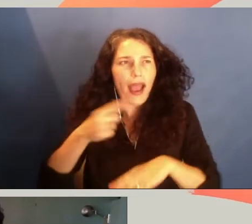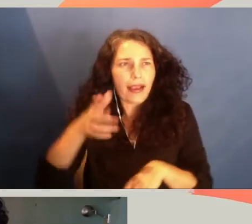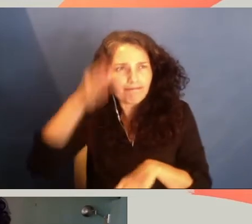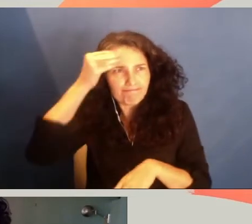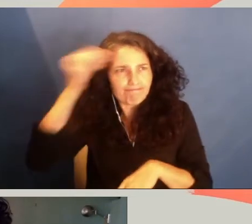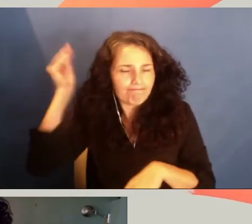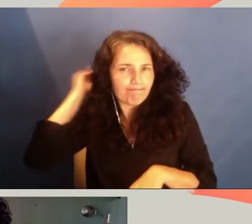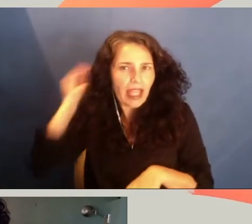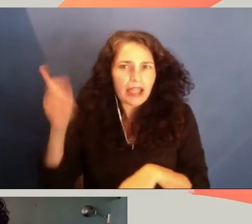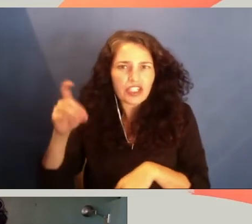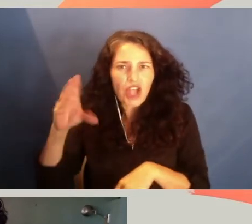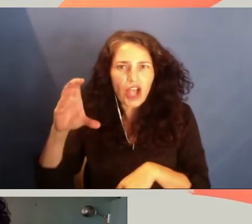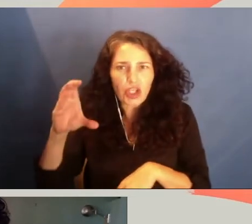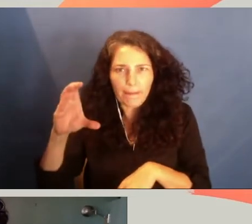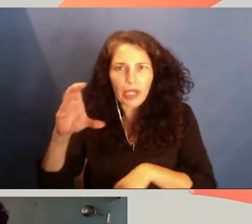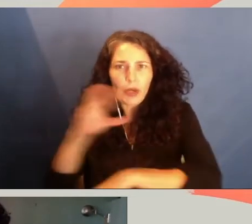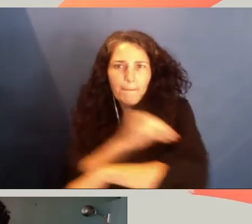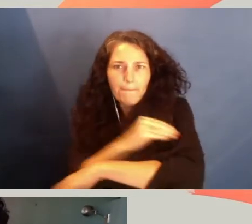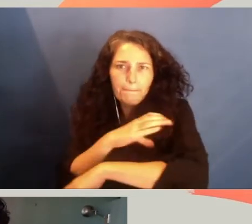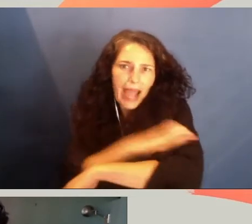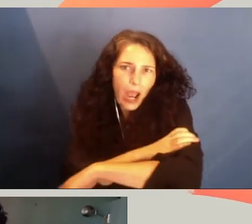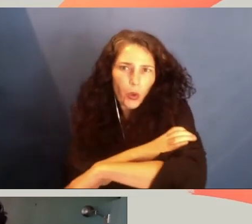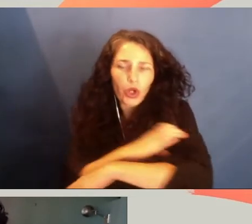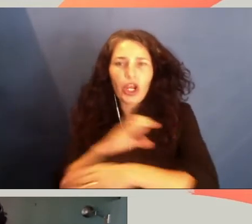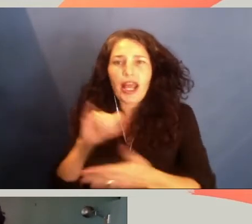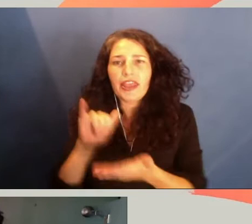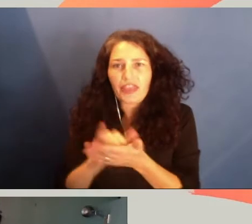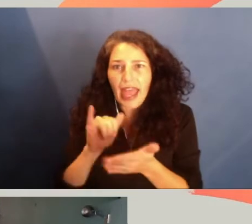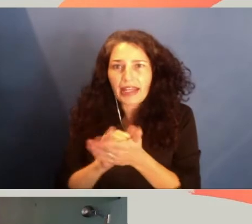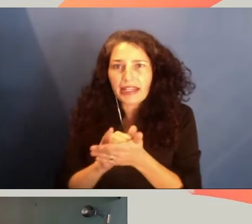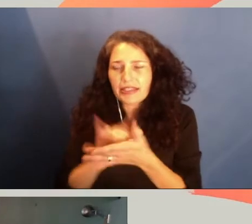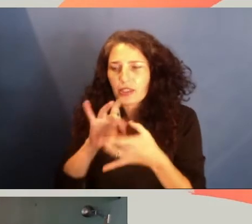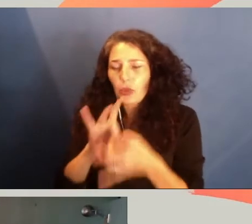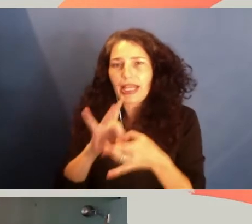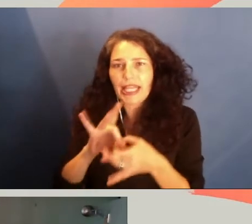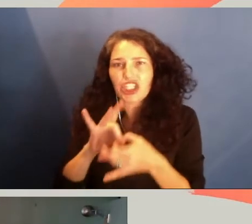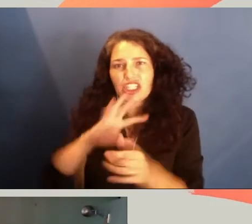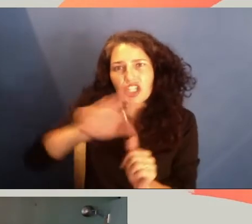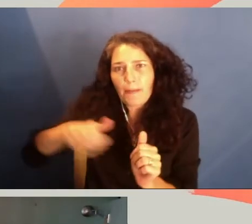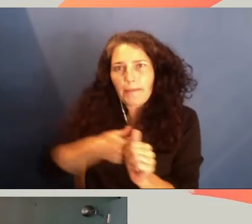which he explained as the power relations behind the scenes, right, right, how we make our films